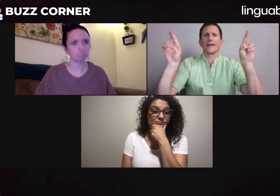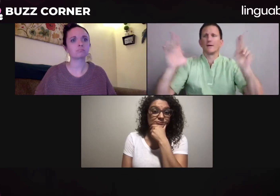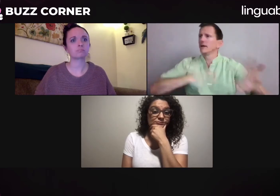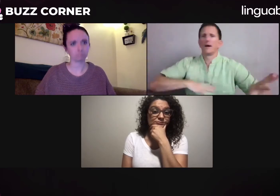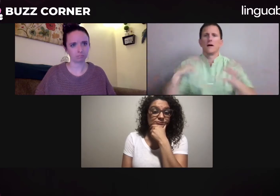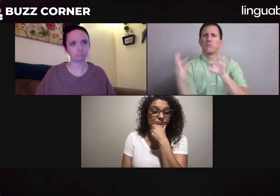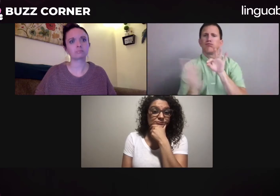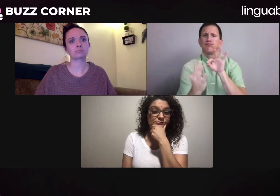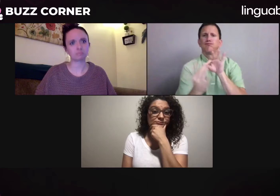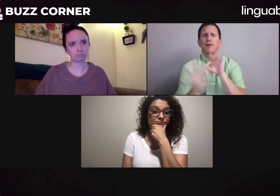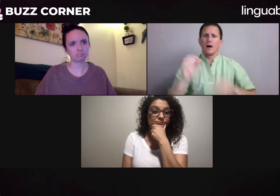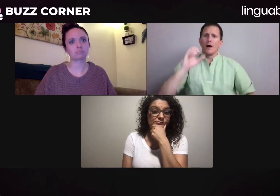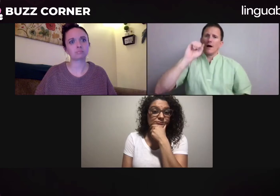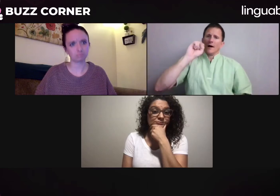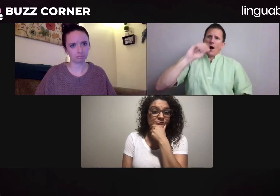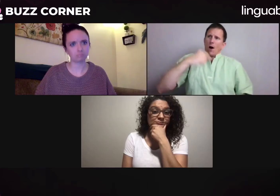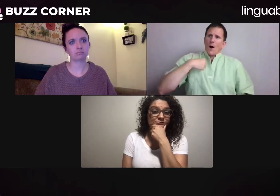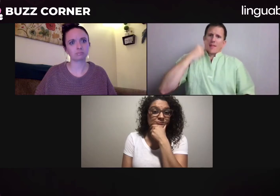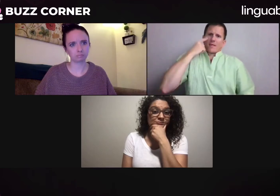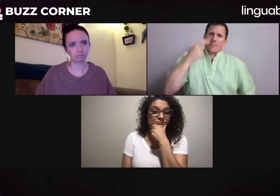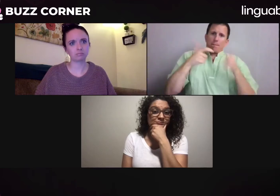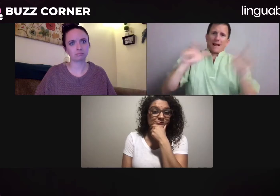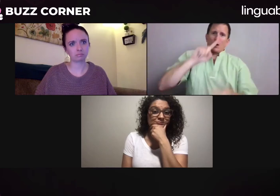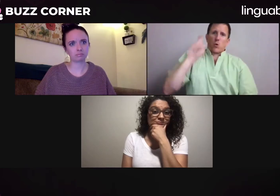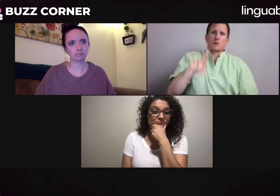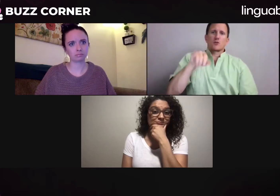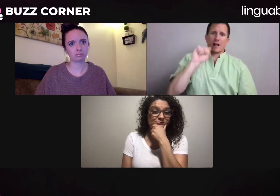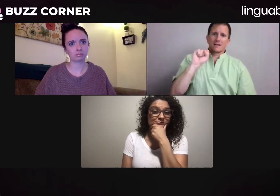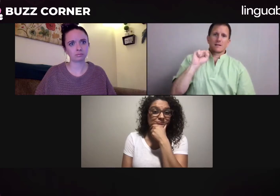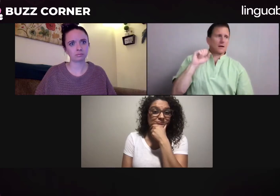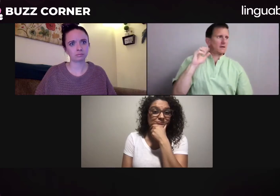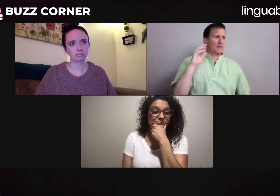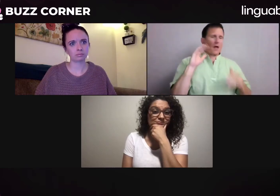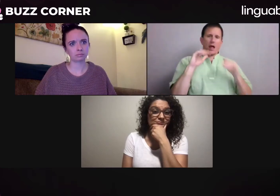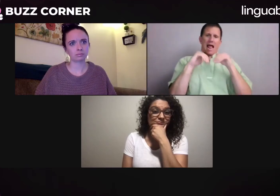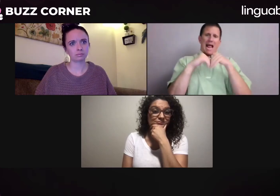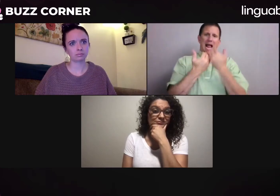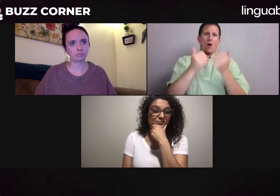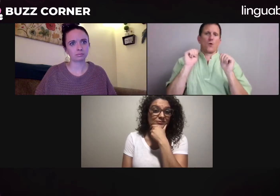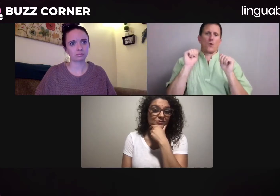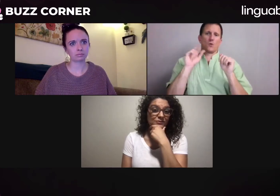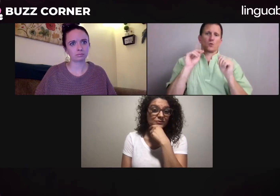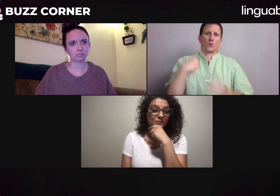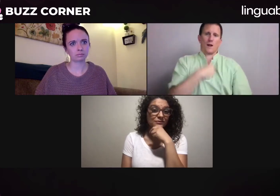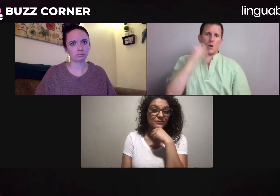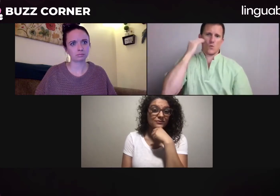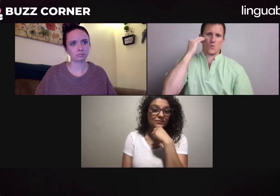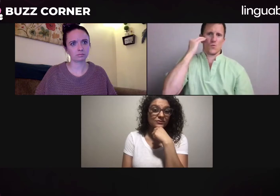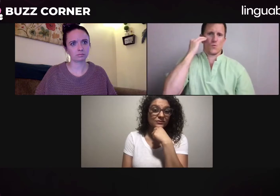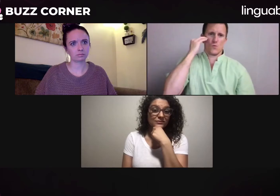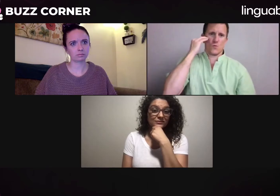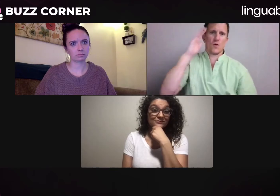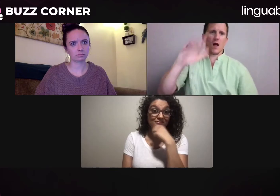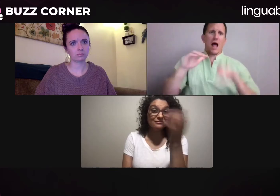for the attention, they're up there, they're ready, they're ready to work. So I think the good question is how do we know?